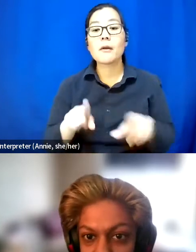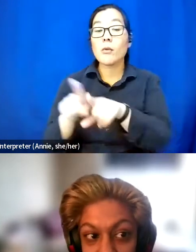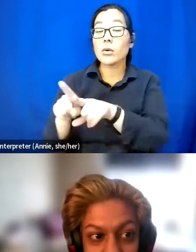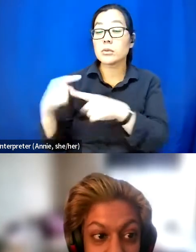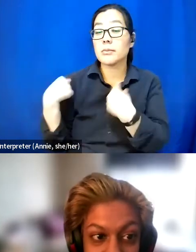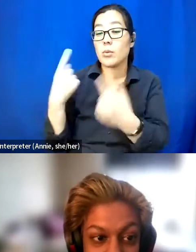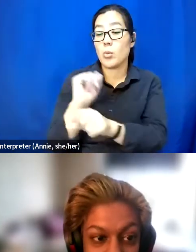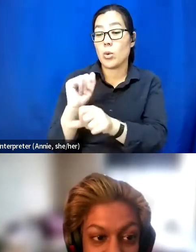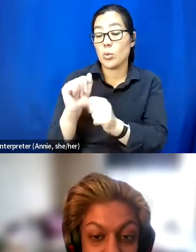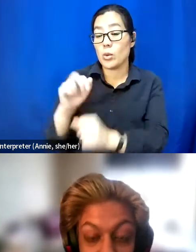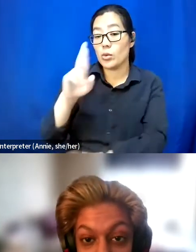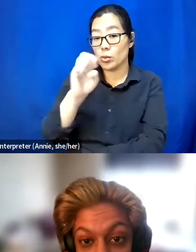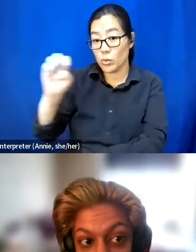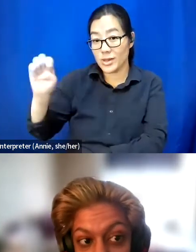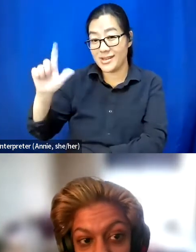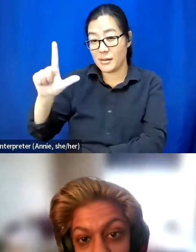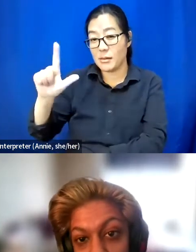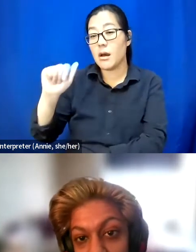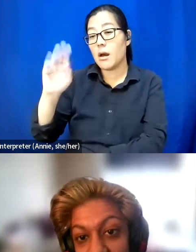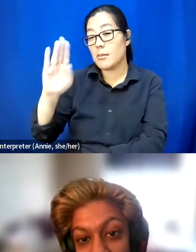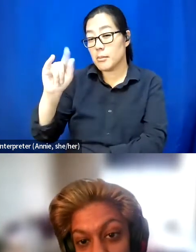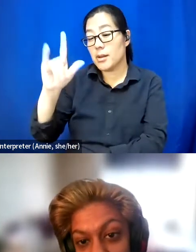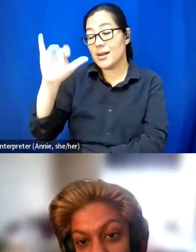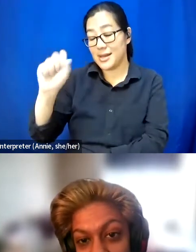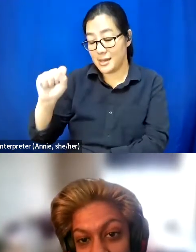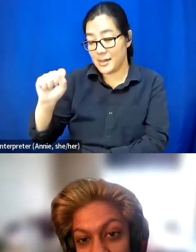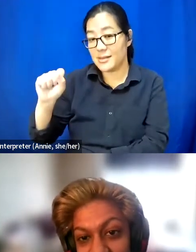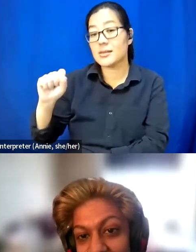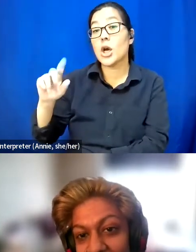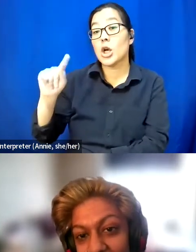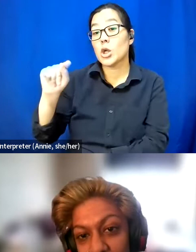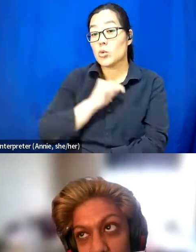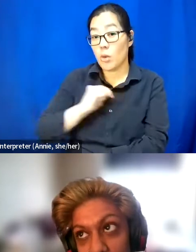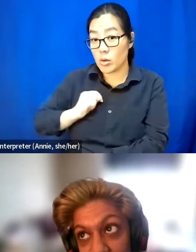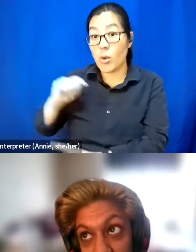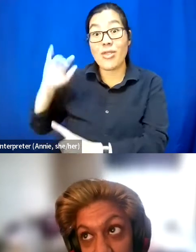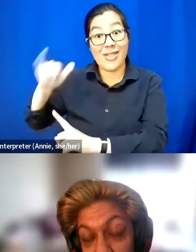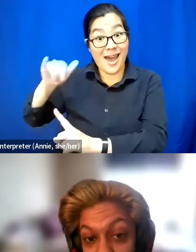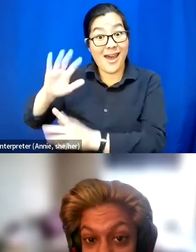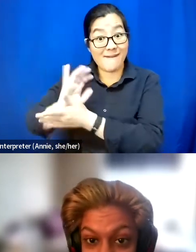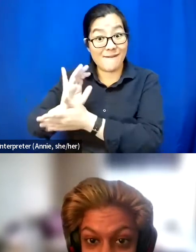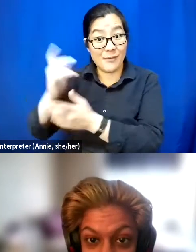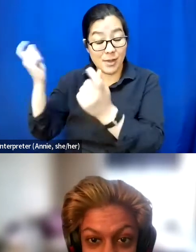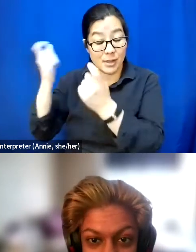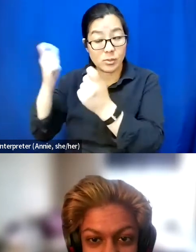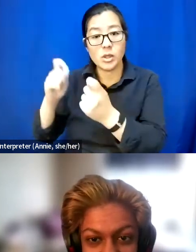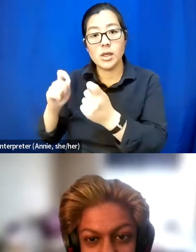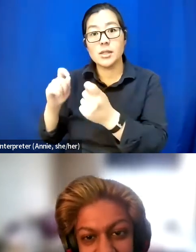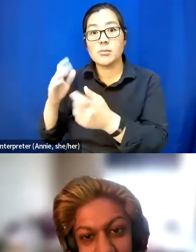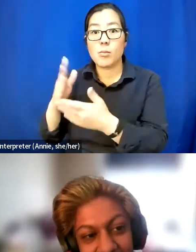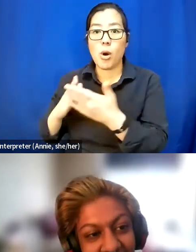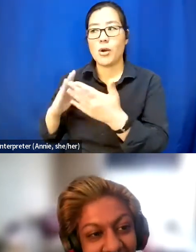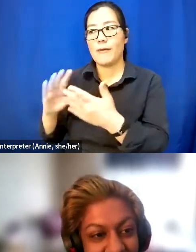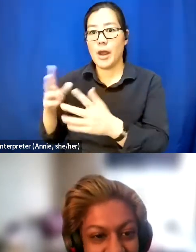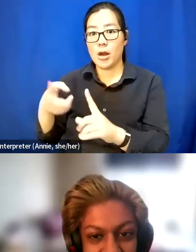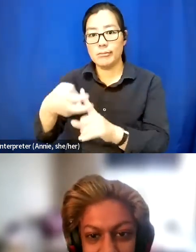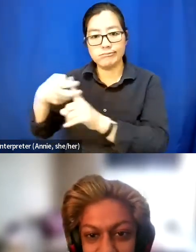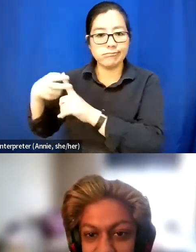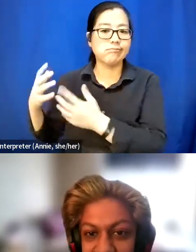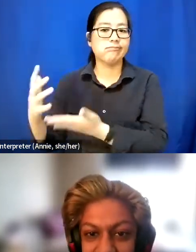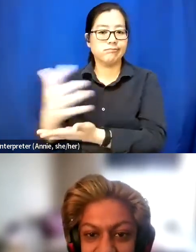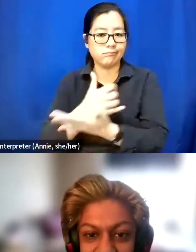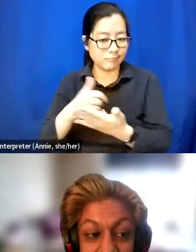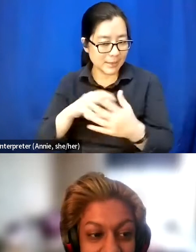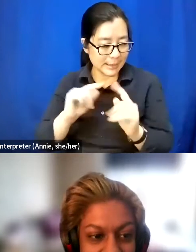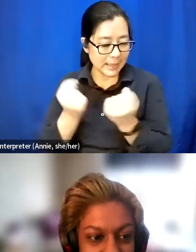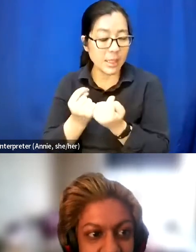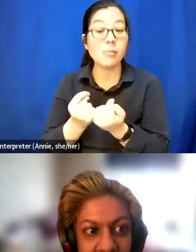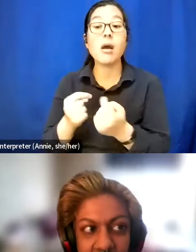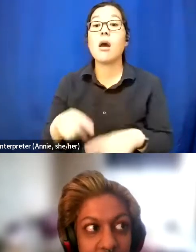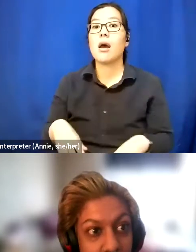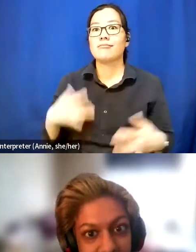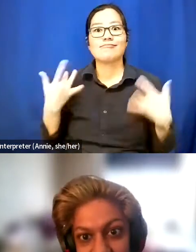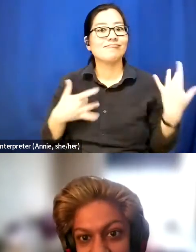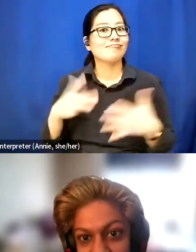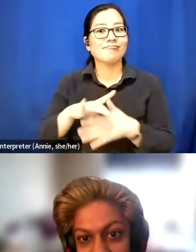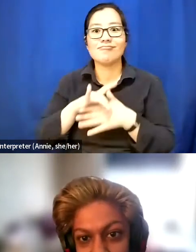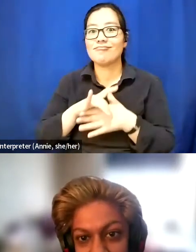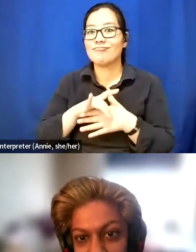And I'm really excited about all of the content ReelAbilities is going to put up.